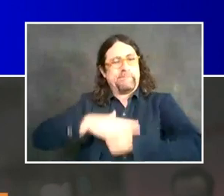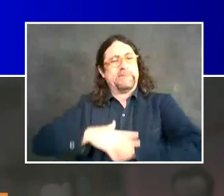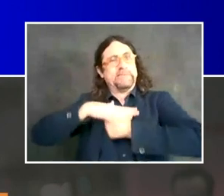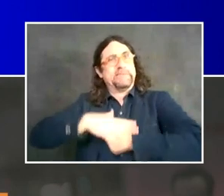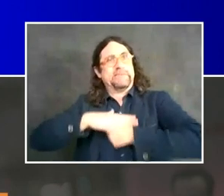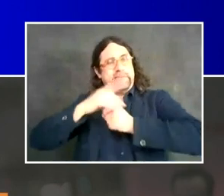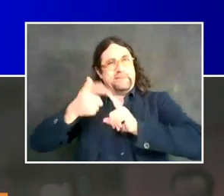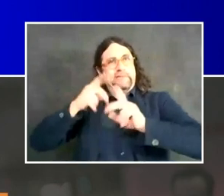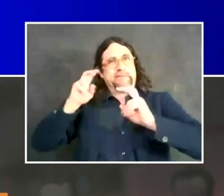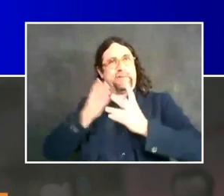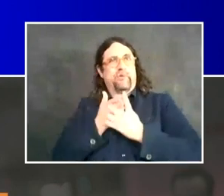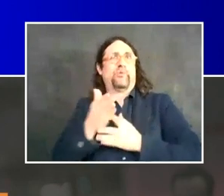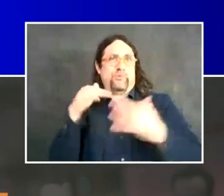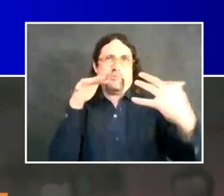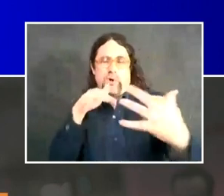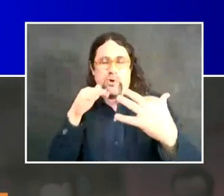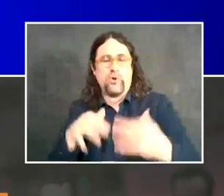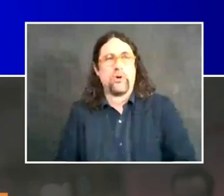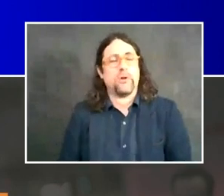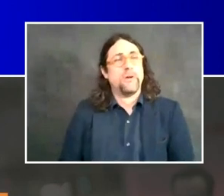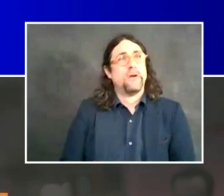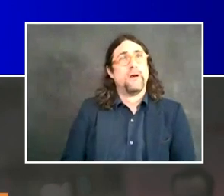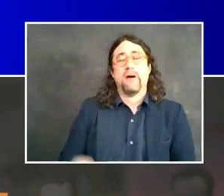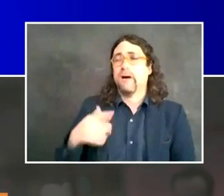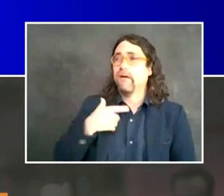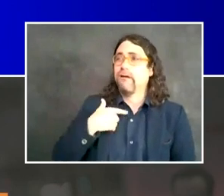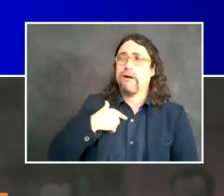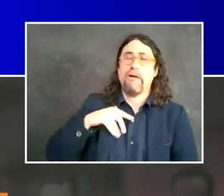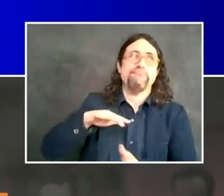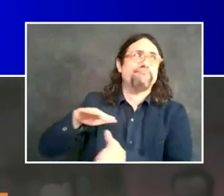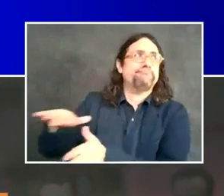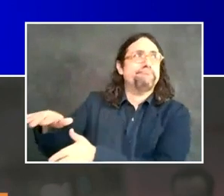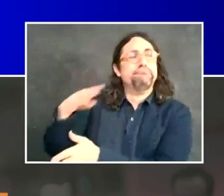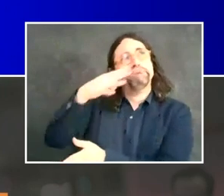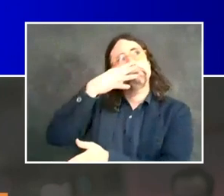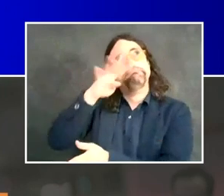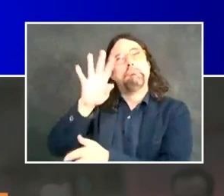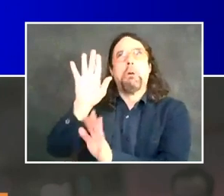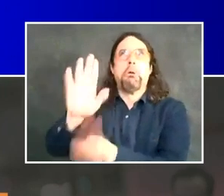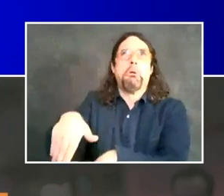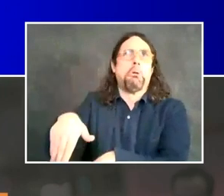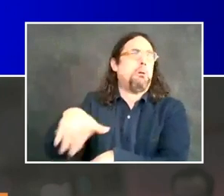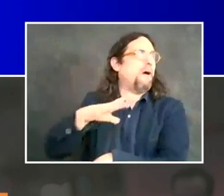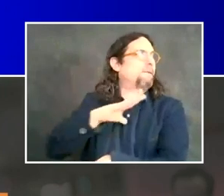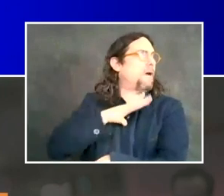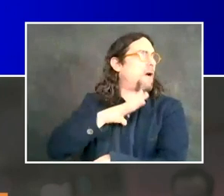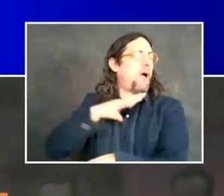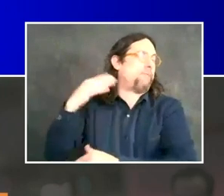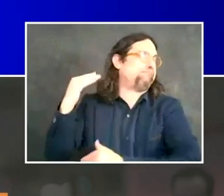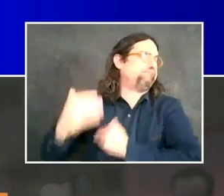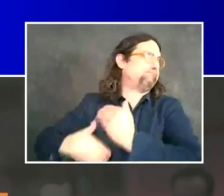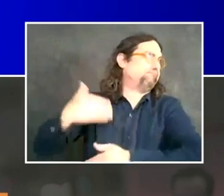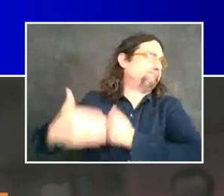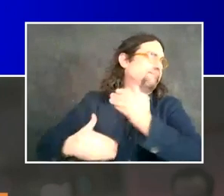SOMETIMES THEY FEEL ALONE. WE CAN'T LET THEM CARRY THE BURDEN ALONE.